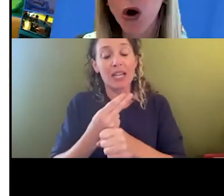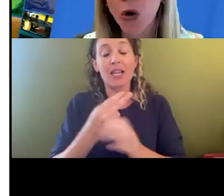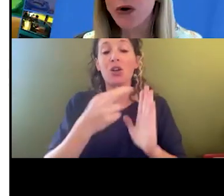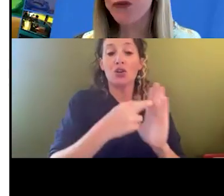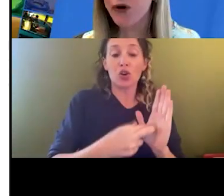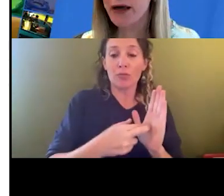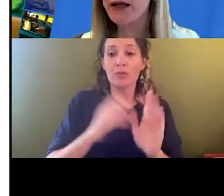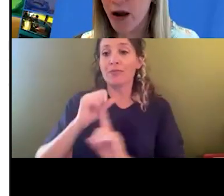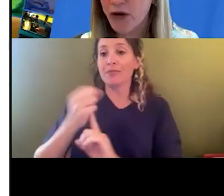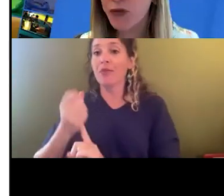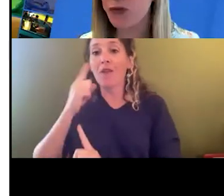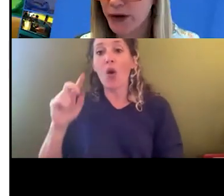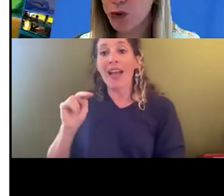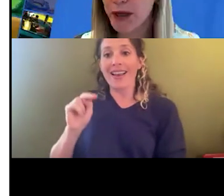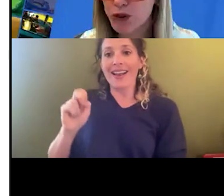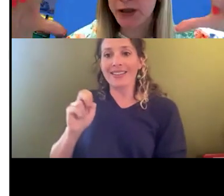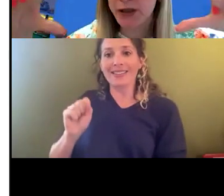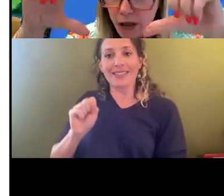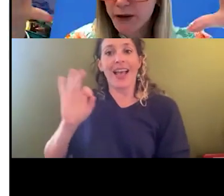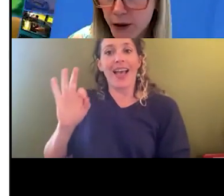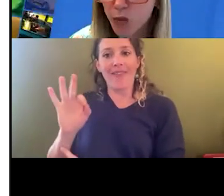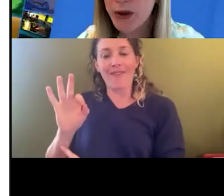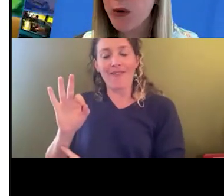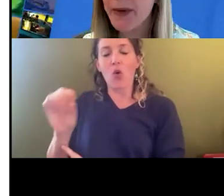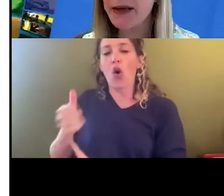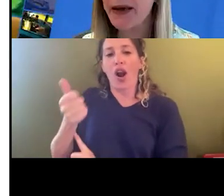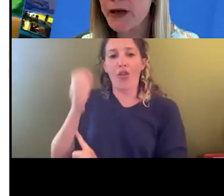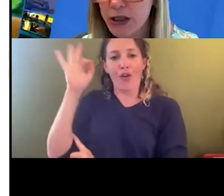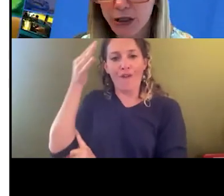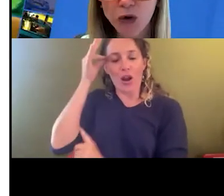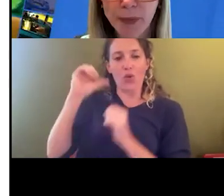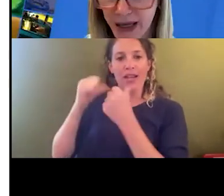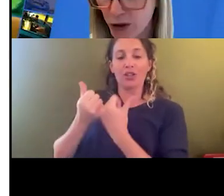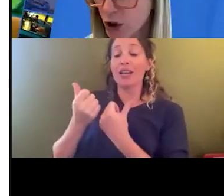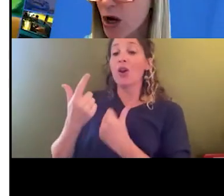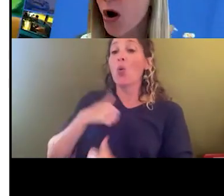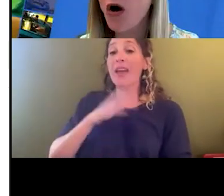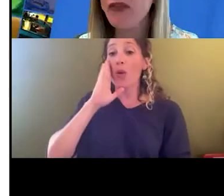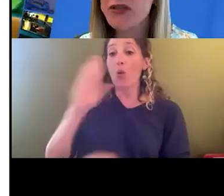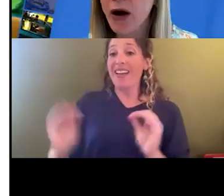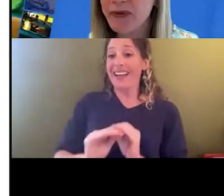or for any other federal agency. We will make a clear banner on the top of